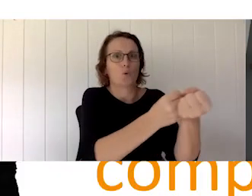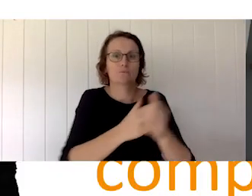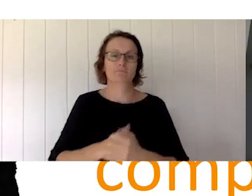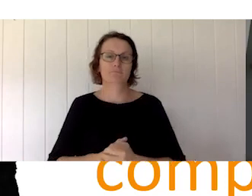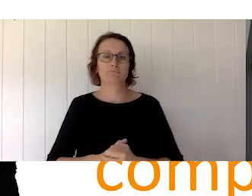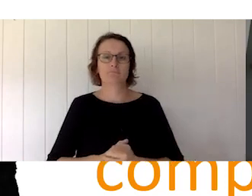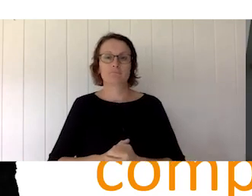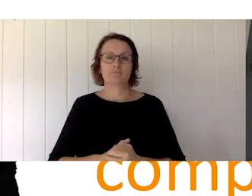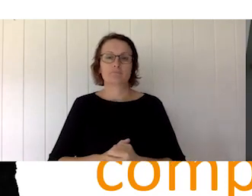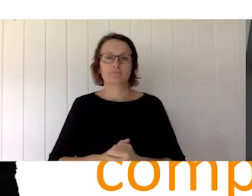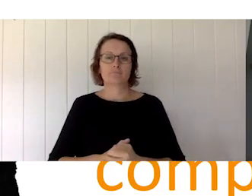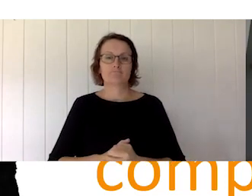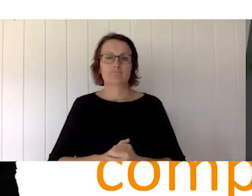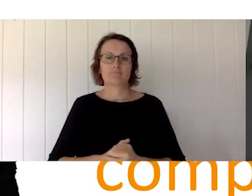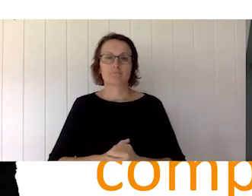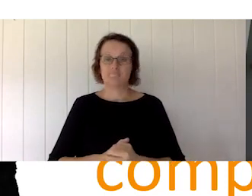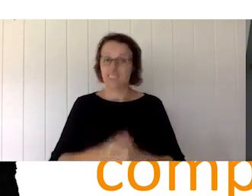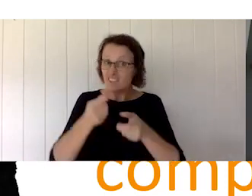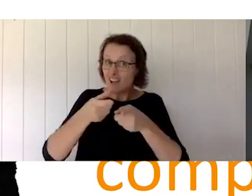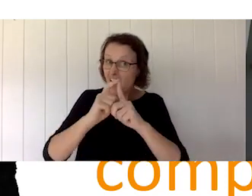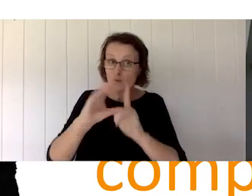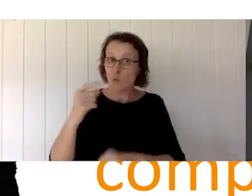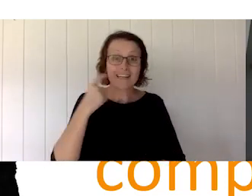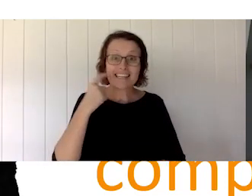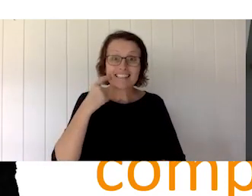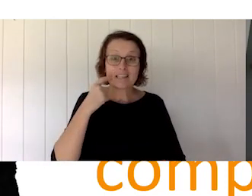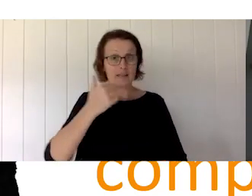challenging than it might seem. In my career, I've been a management